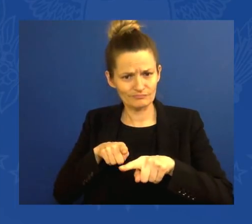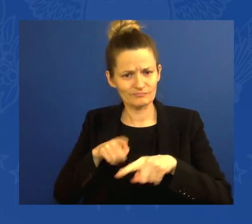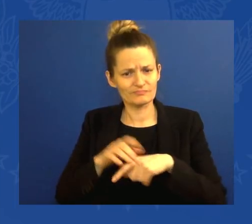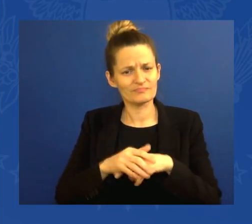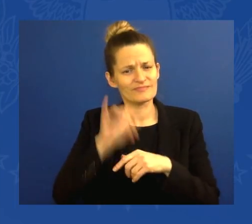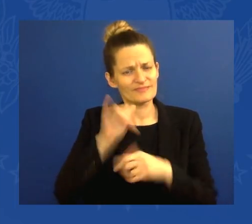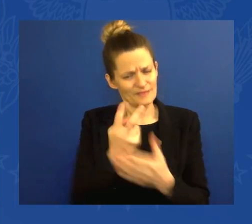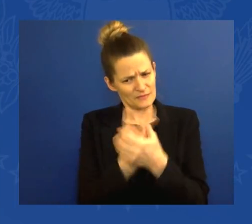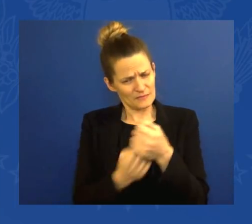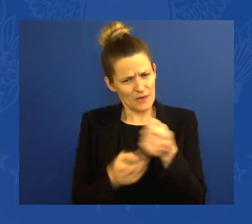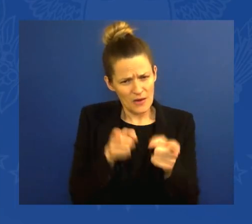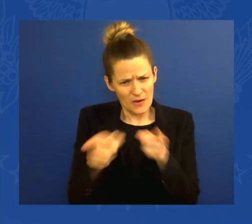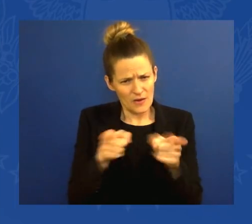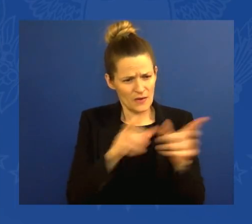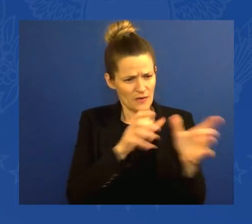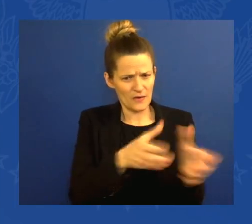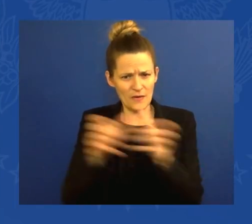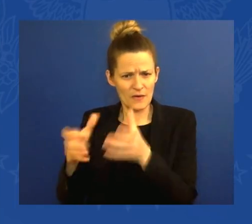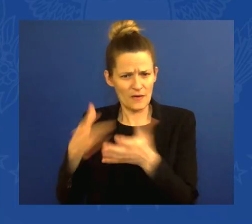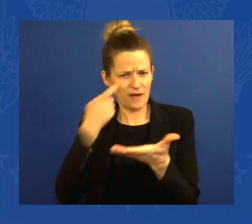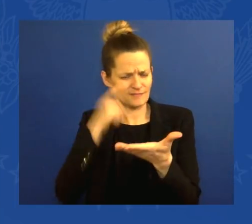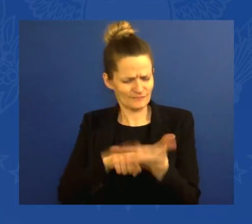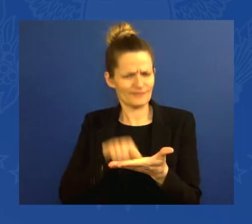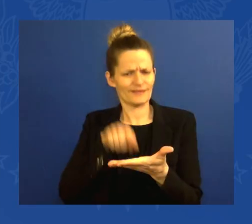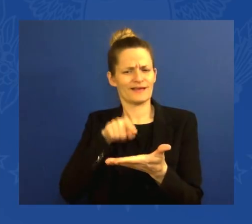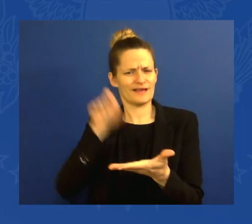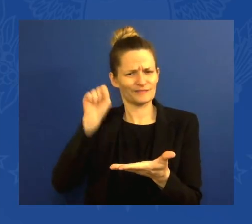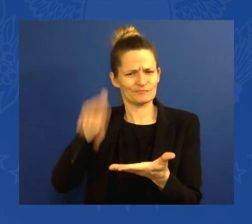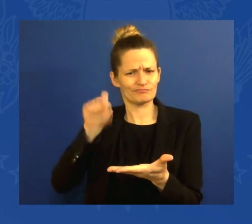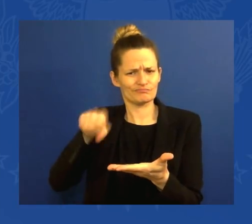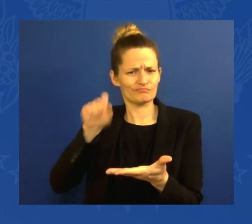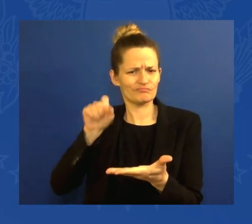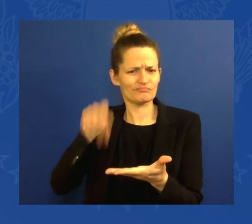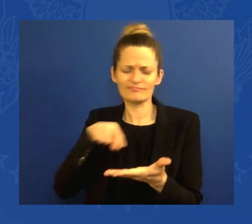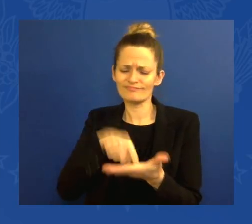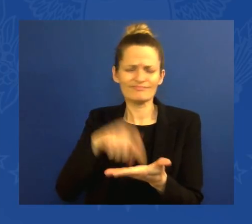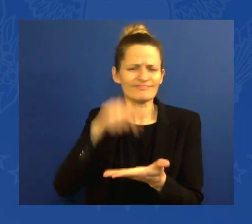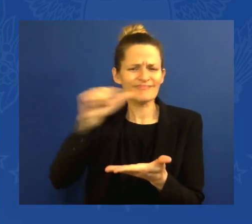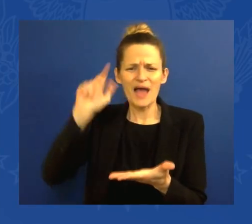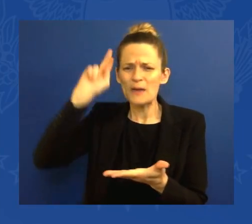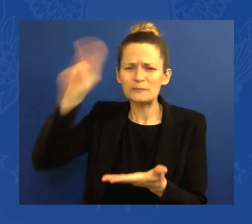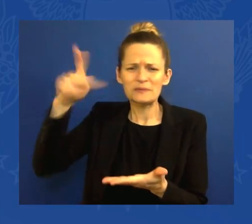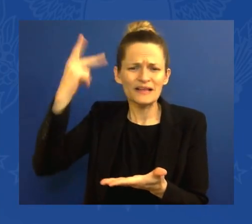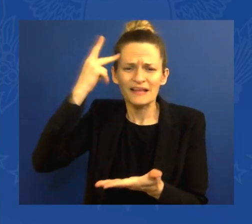This is not about Republicans or Democrats. This is about right and wrong.